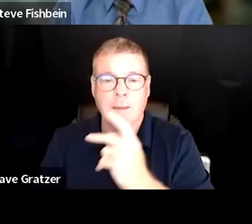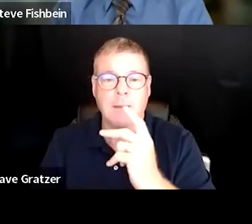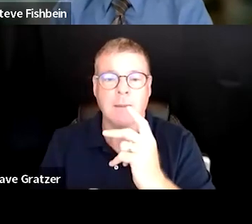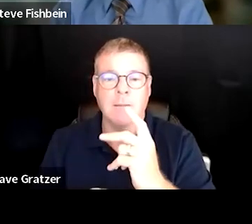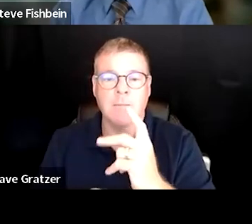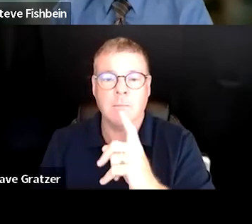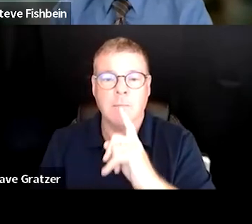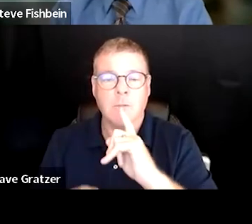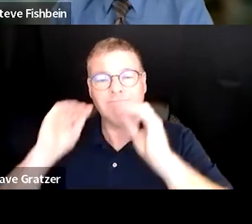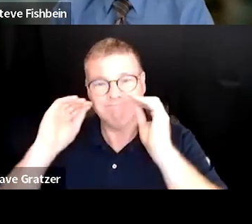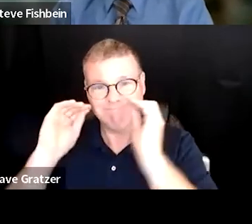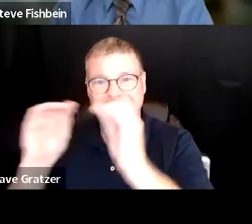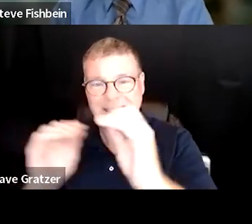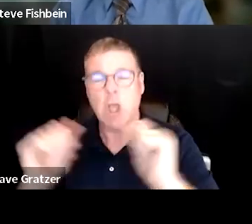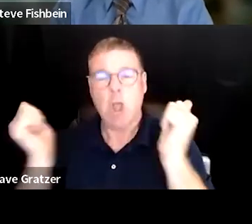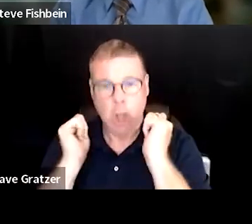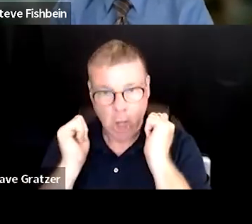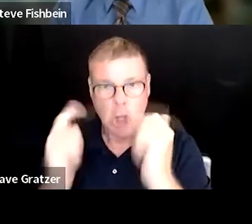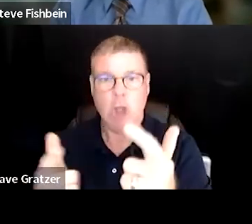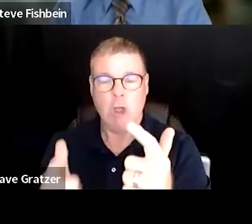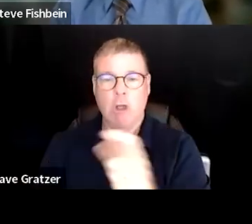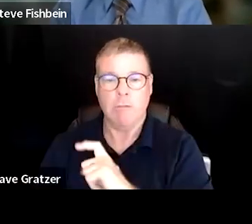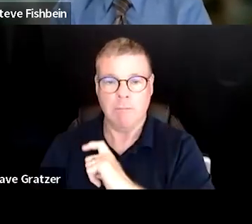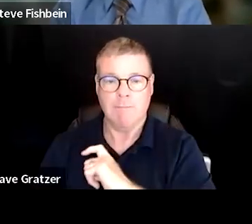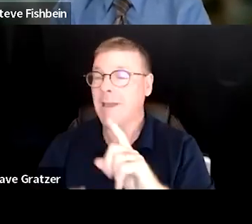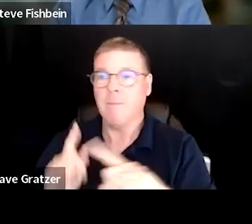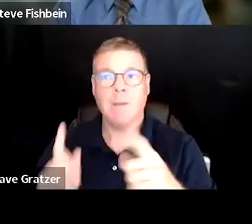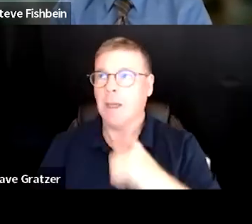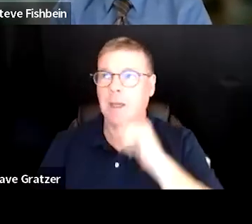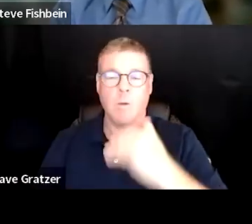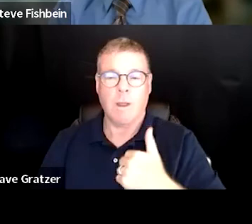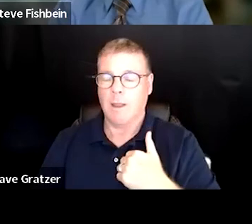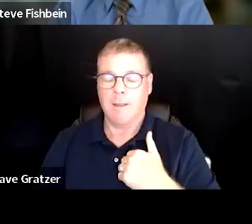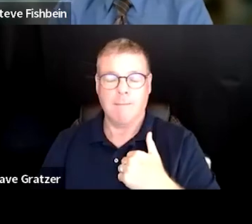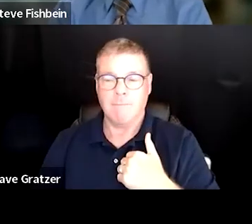educate all of the corrections officers. I do not have off the top of my head the range.